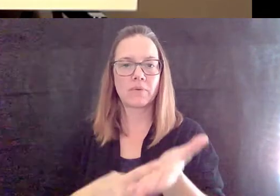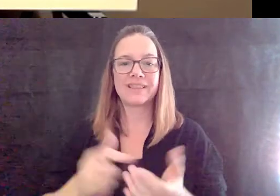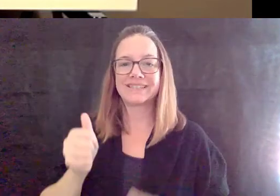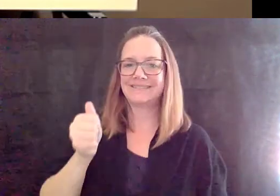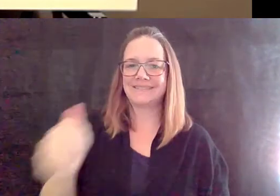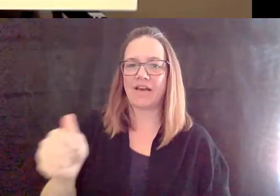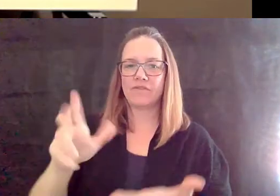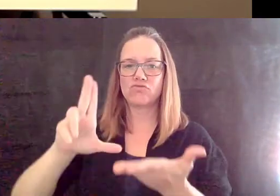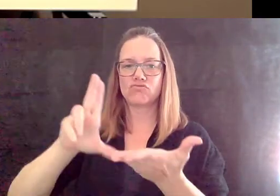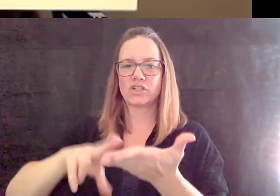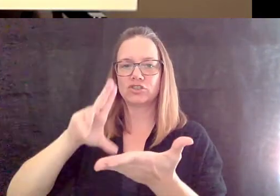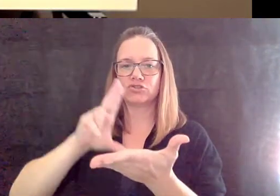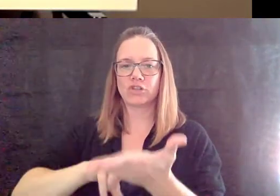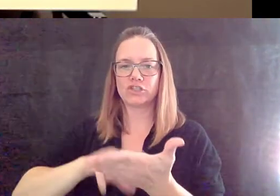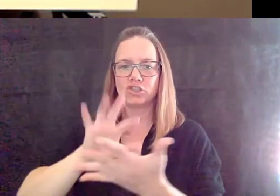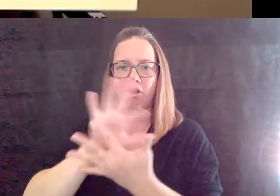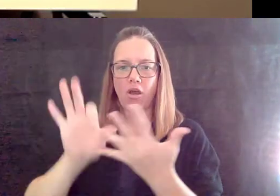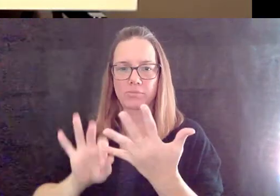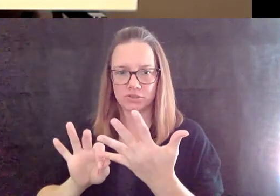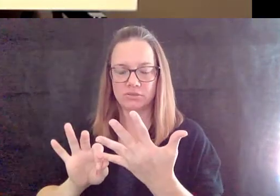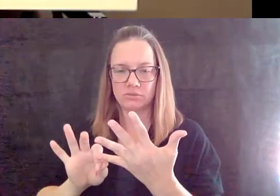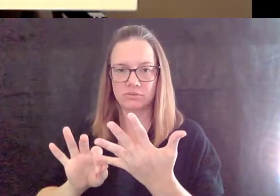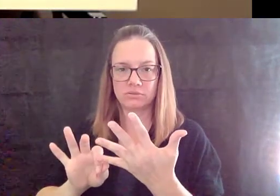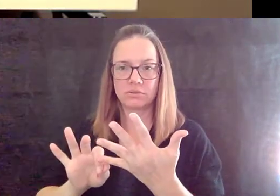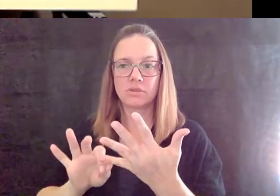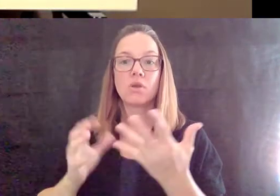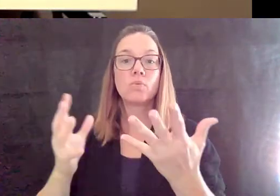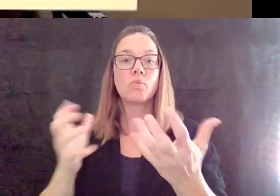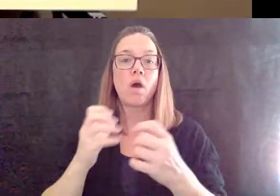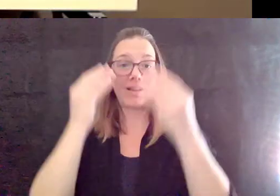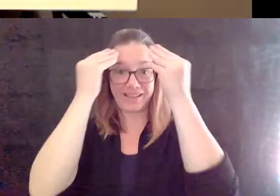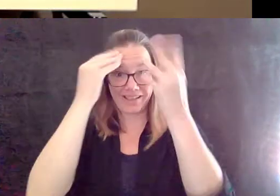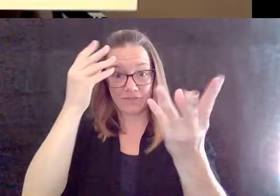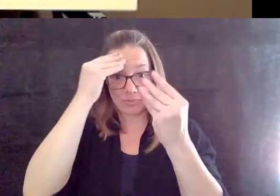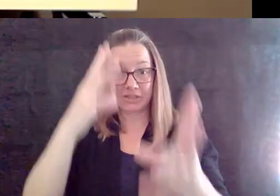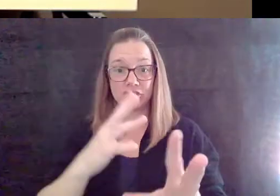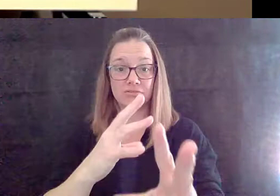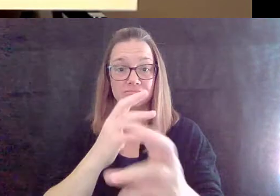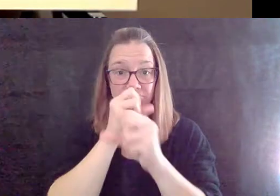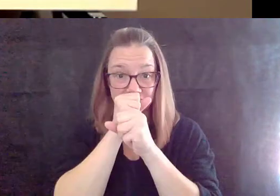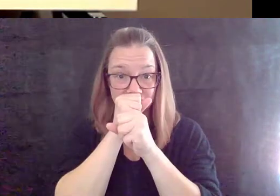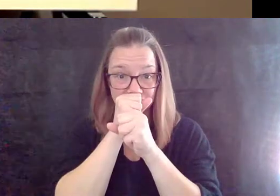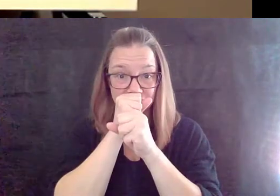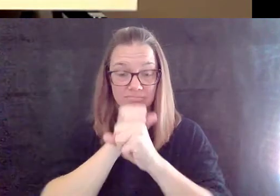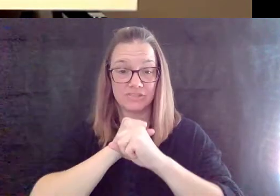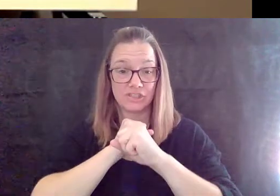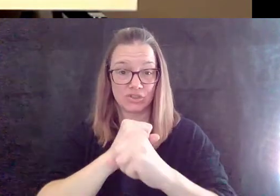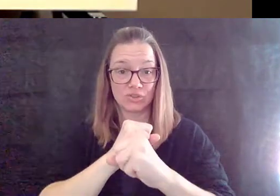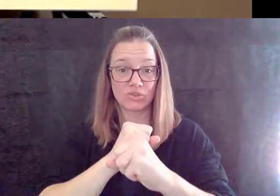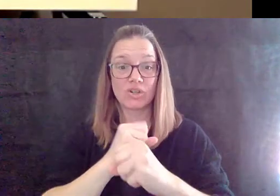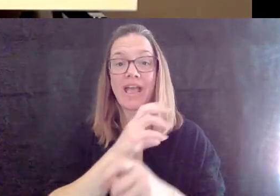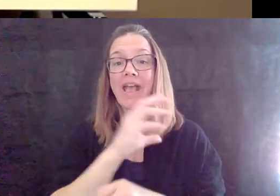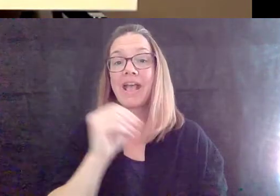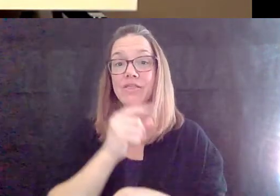which just sort of ensures the security of the information and that the right people get to see their health